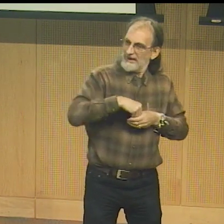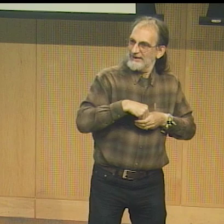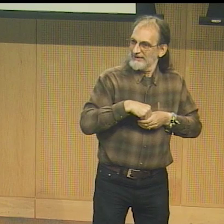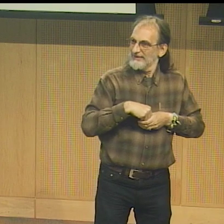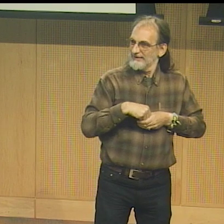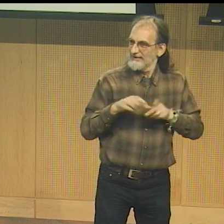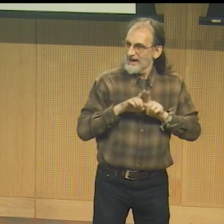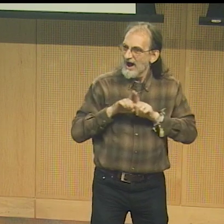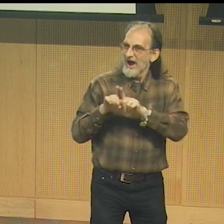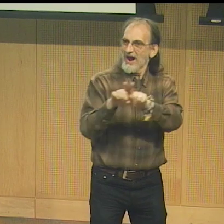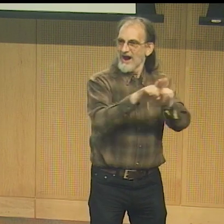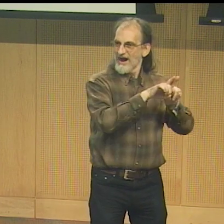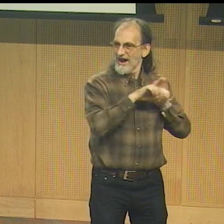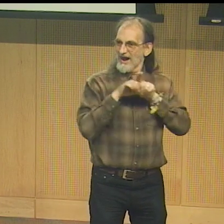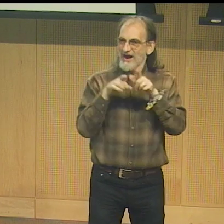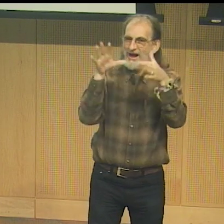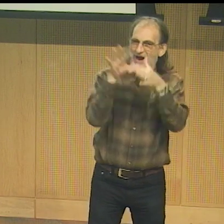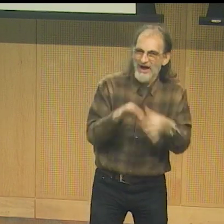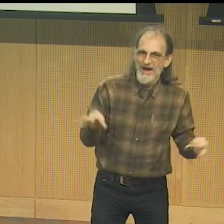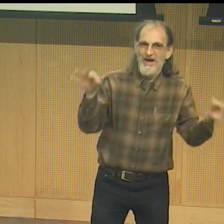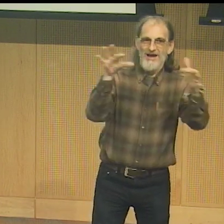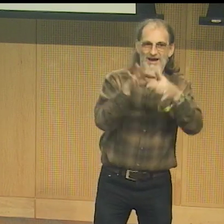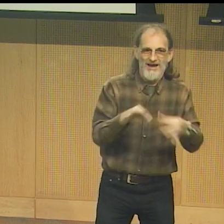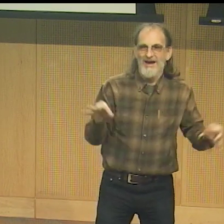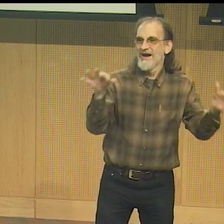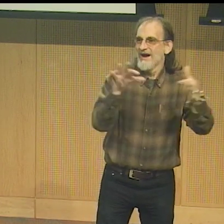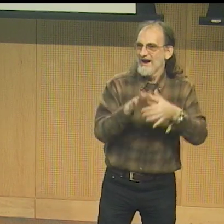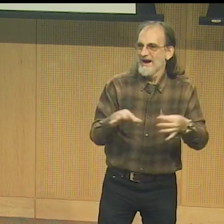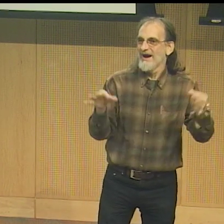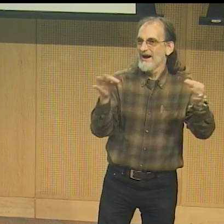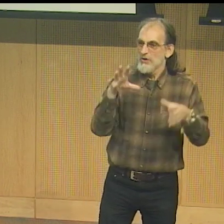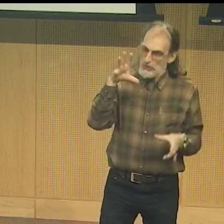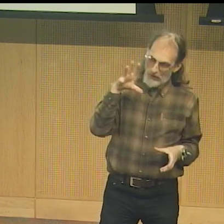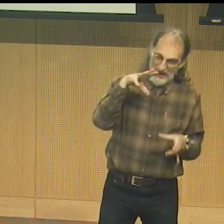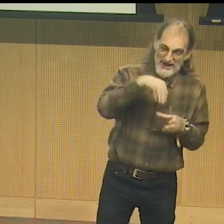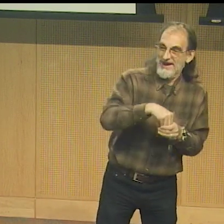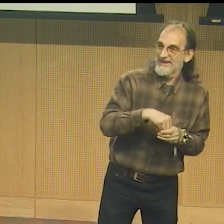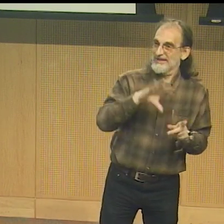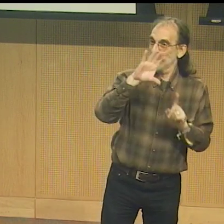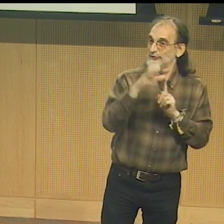their world, they will serve as a cultural and local guide to you, they'll introduce you to